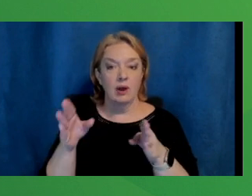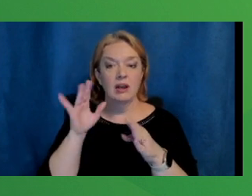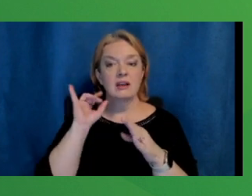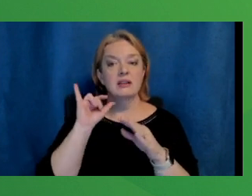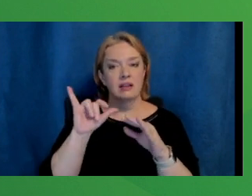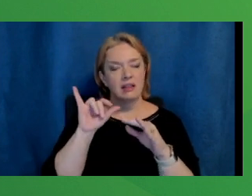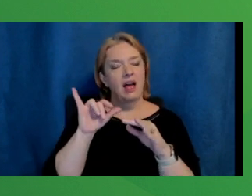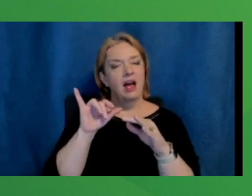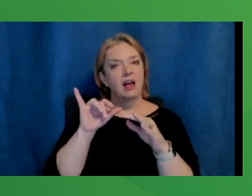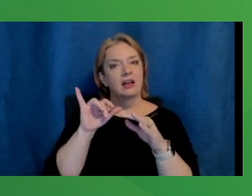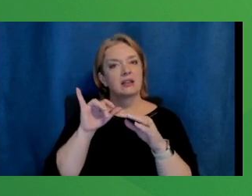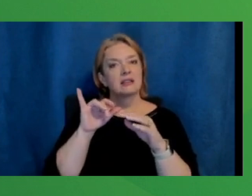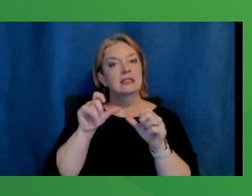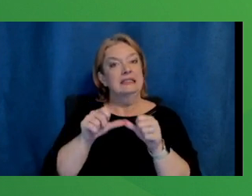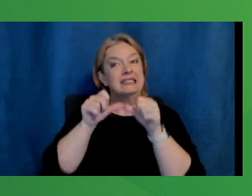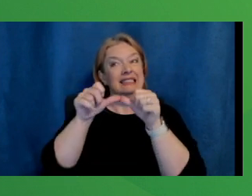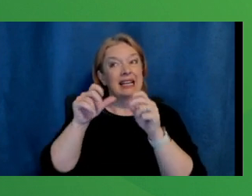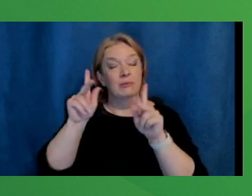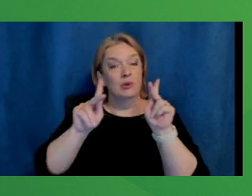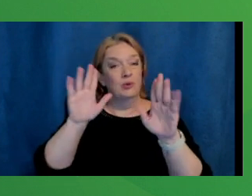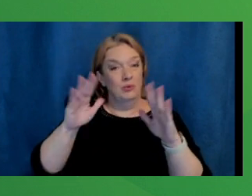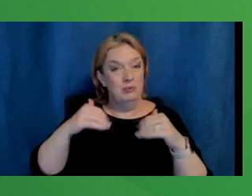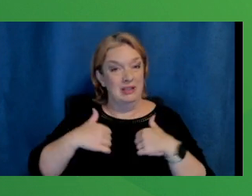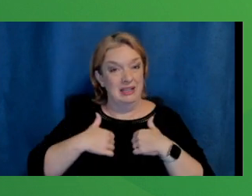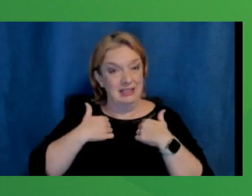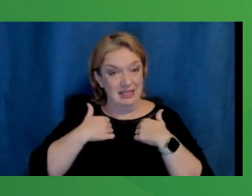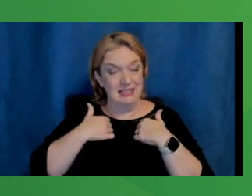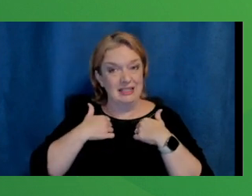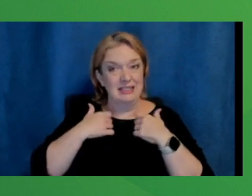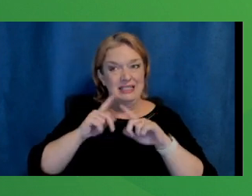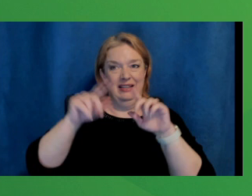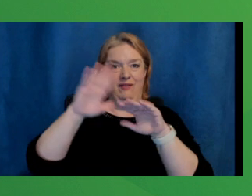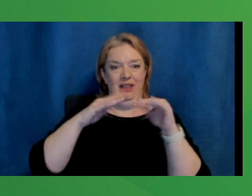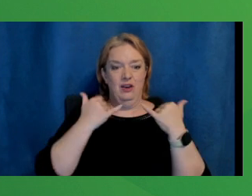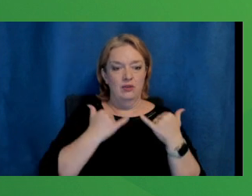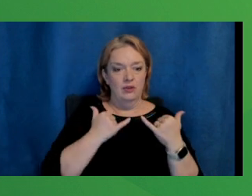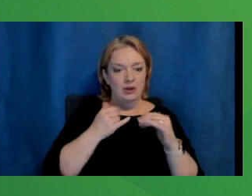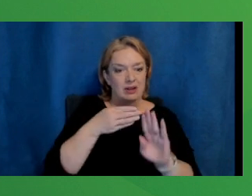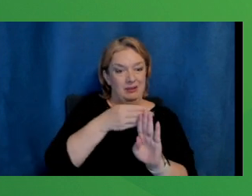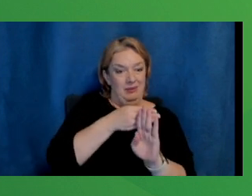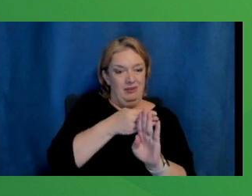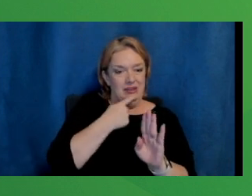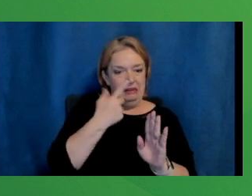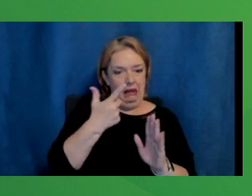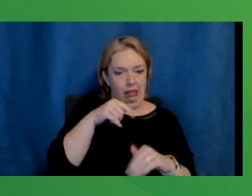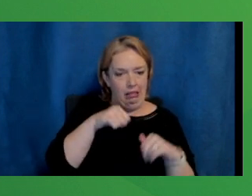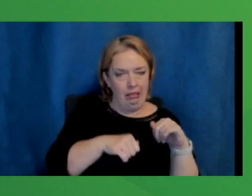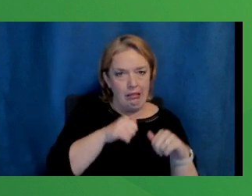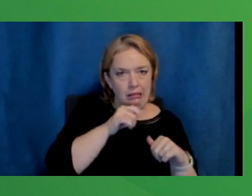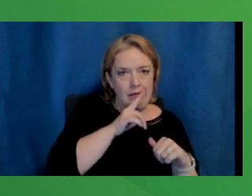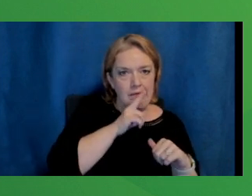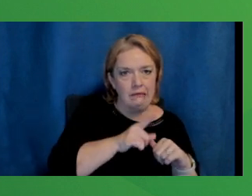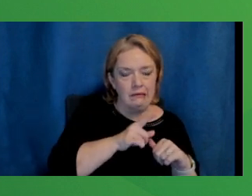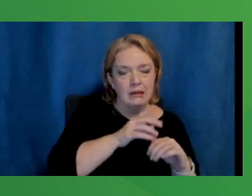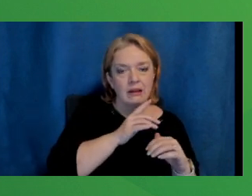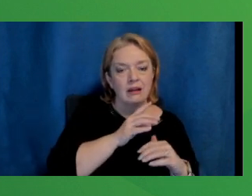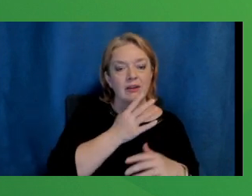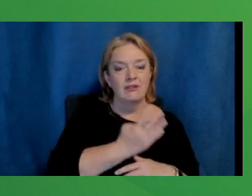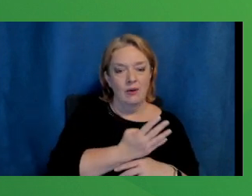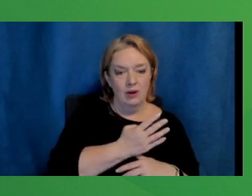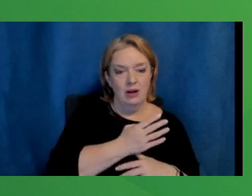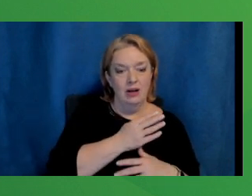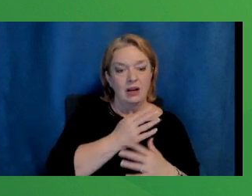of students undecided at the pretest before, what happens after we have much less undecided, 14%.